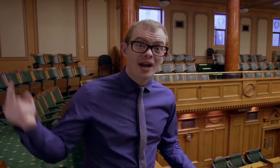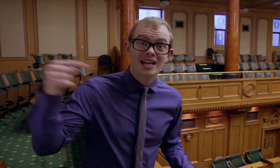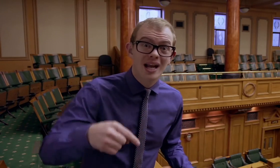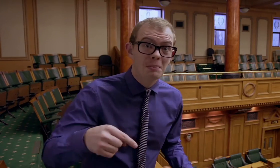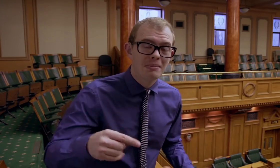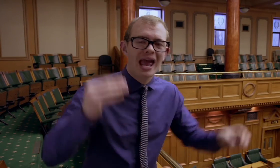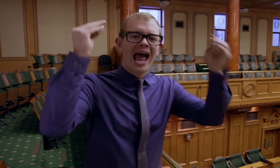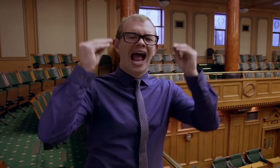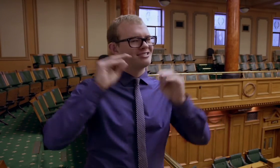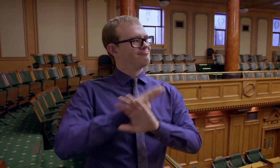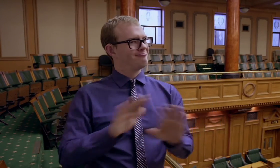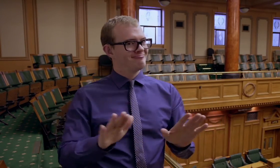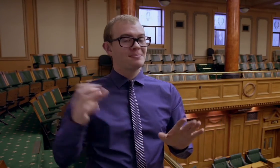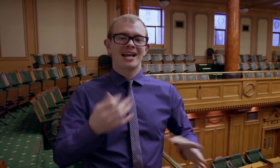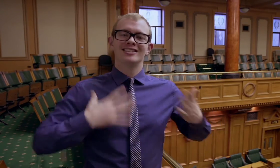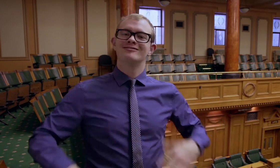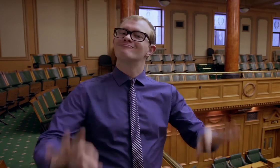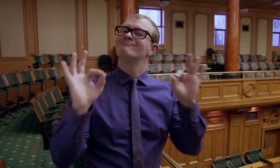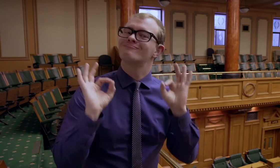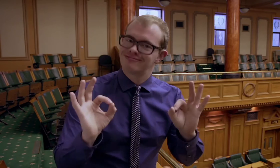But you must dress smartly! No hats!